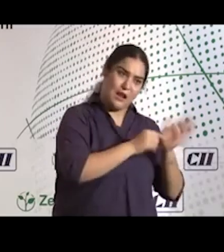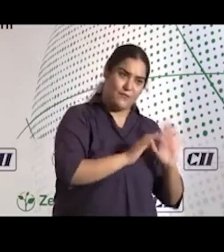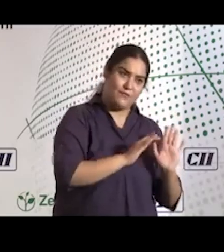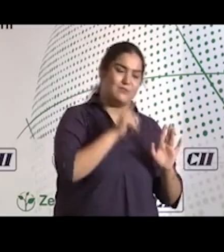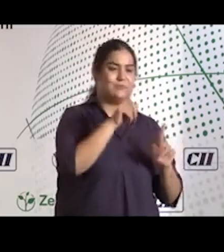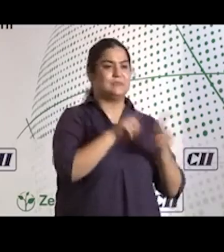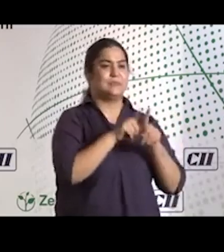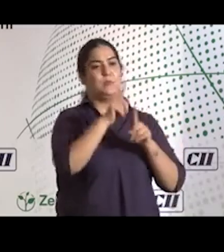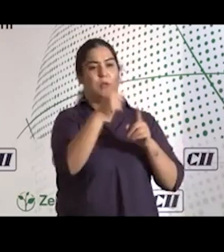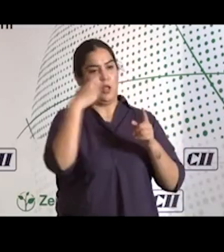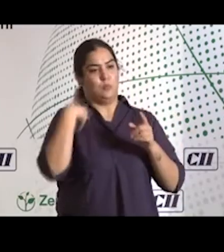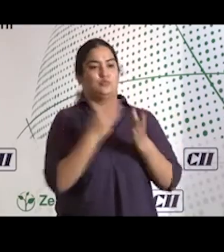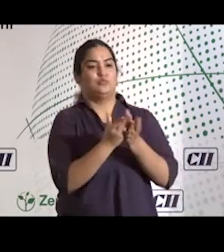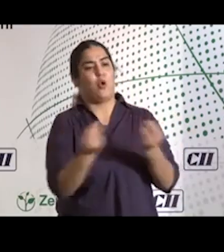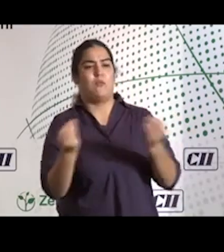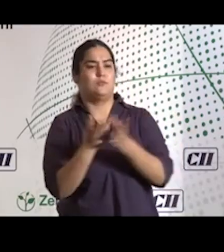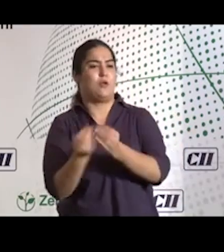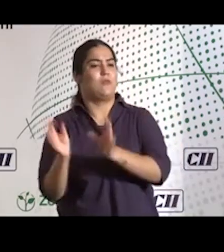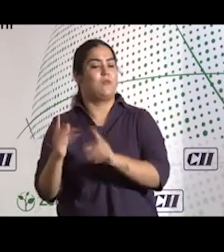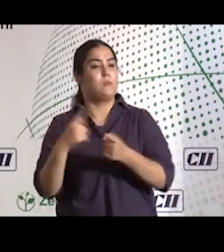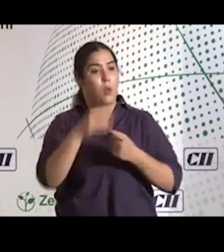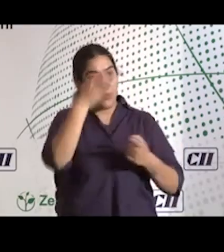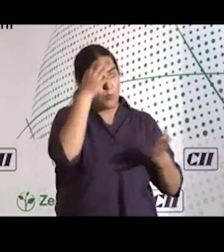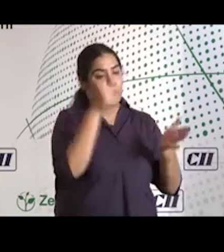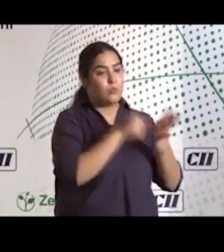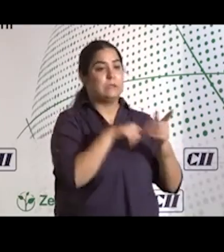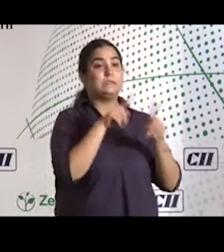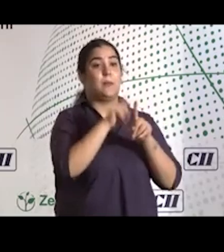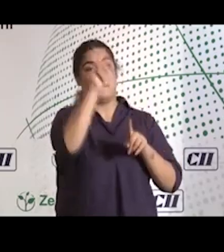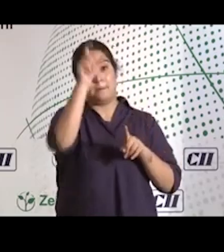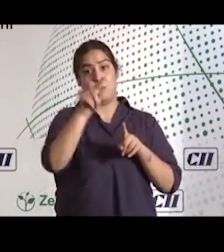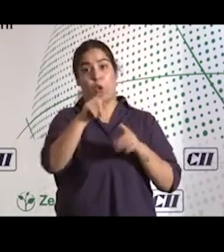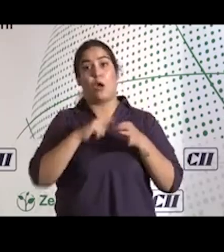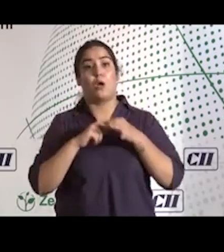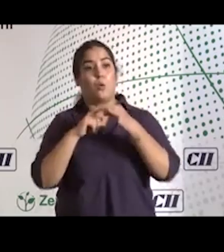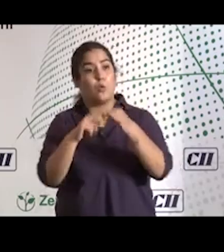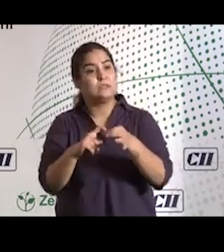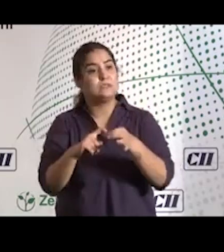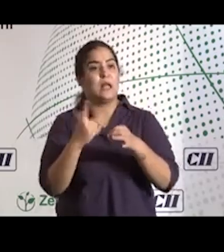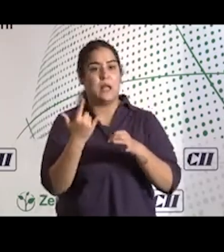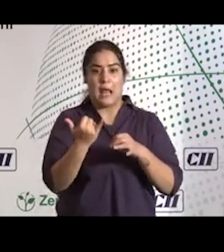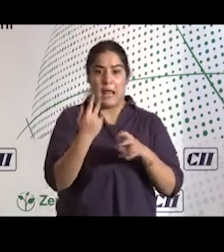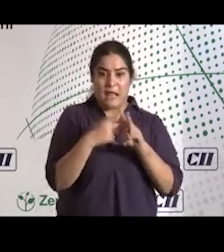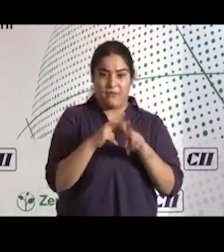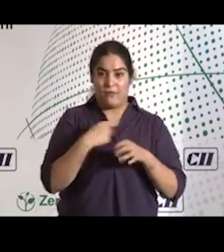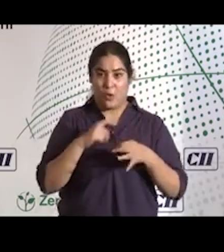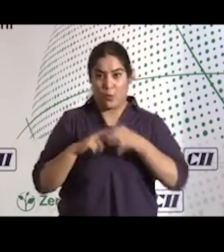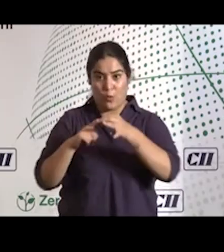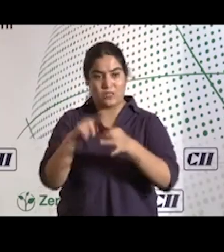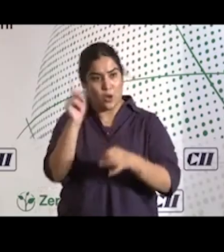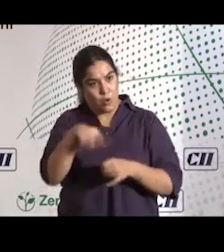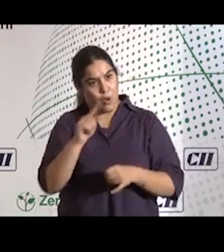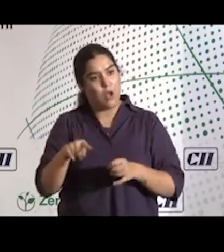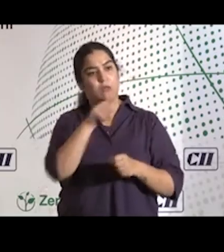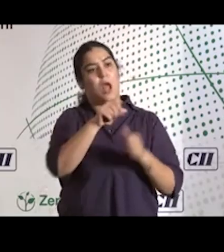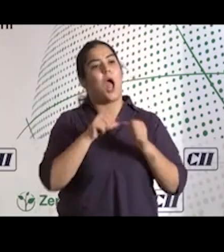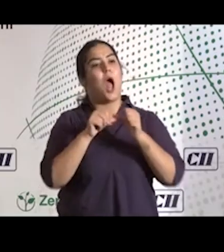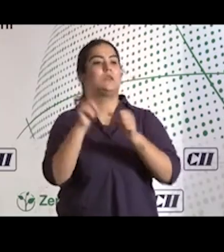if you have a wrong question, all your answers are wrong, right?